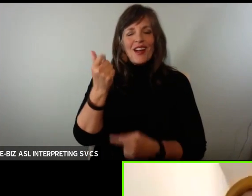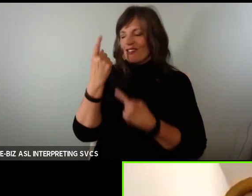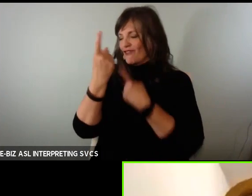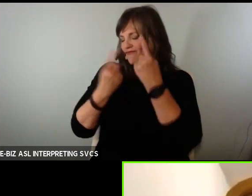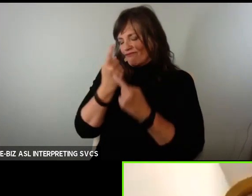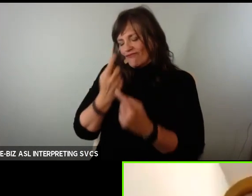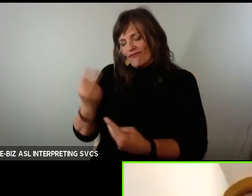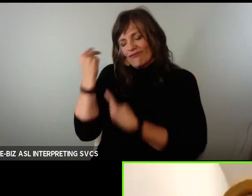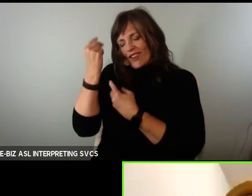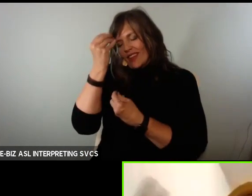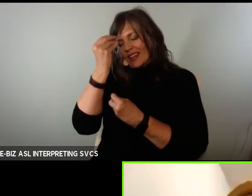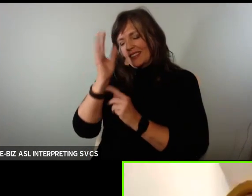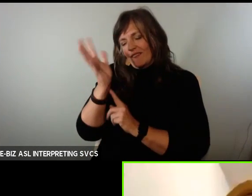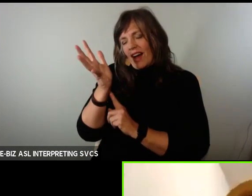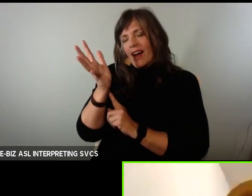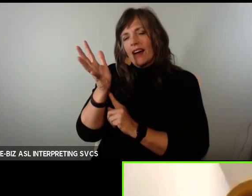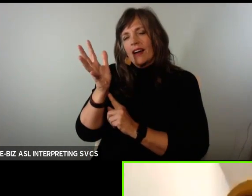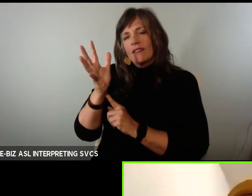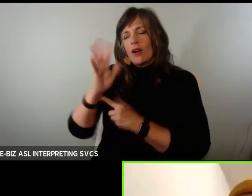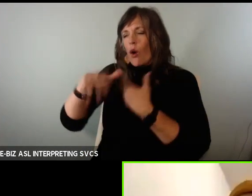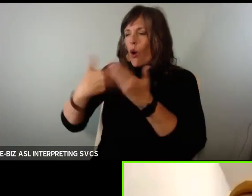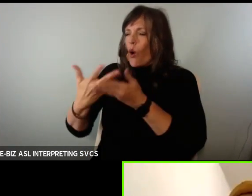Taking in all the information we've gotten.